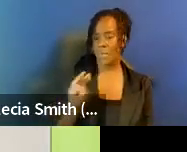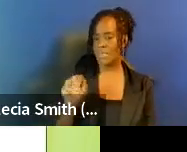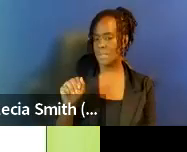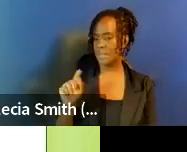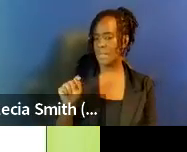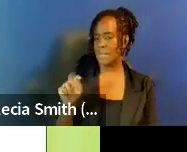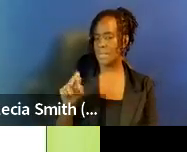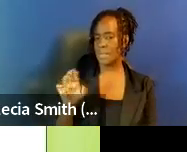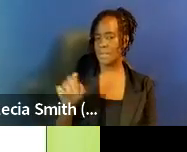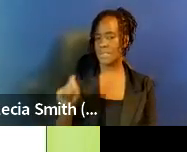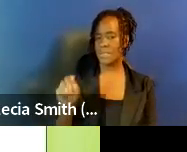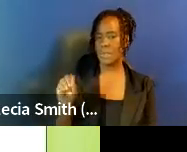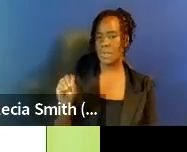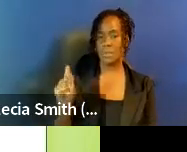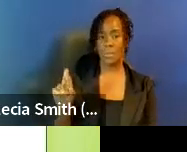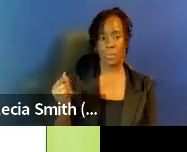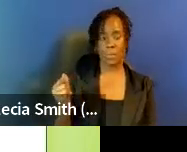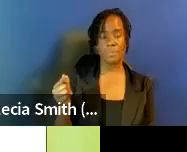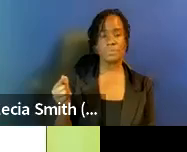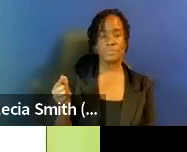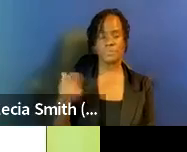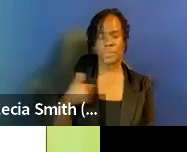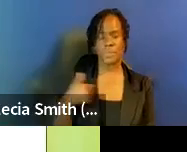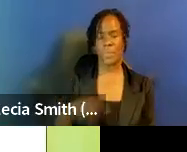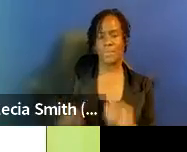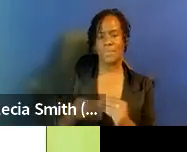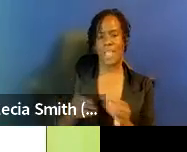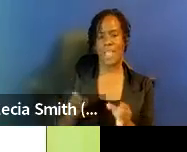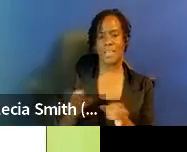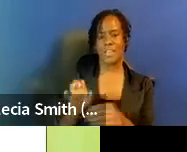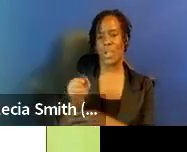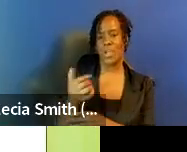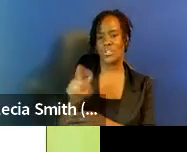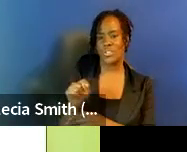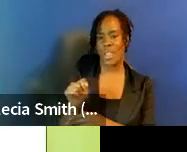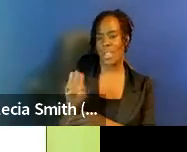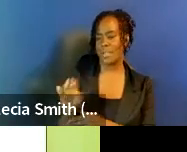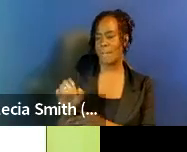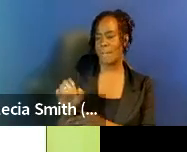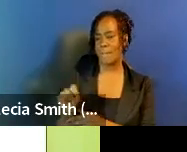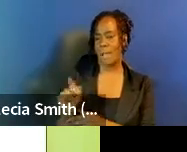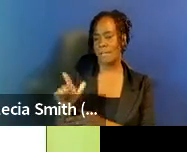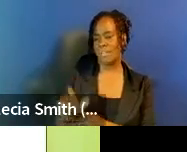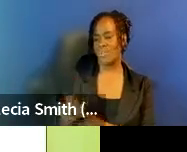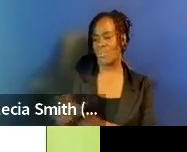some of those complexities. Let me now introduce you to MATRC. Each regional TRC has its